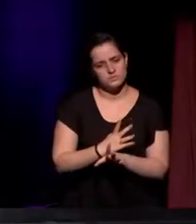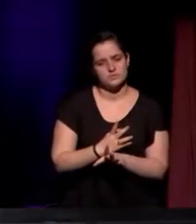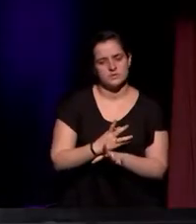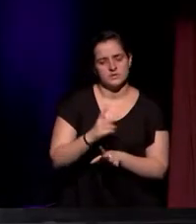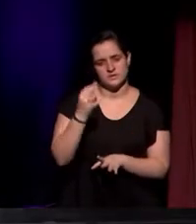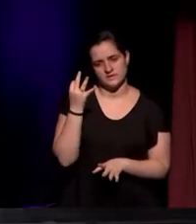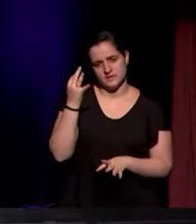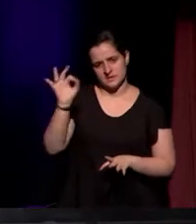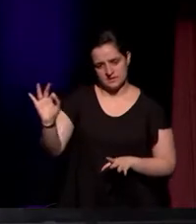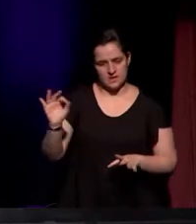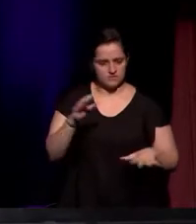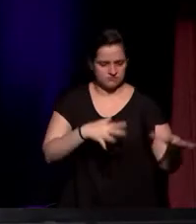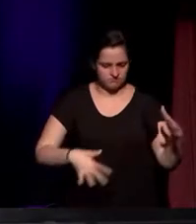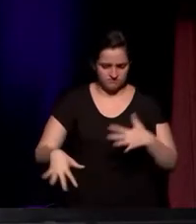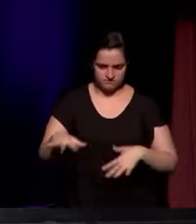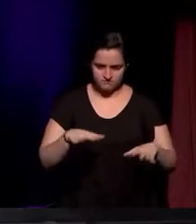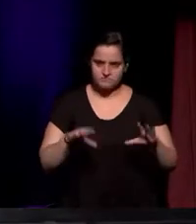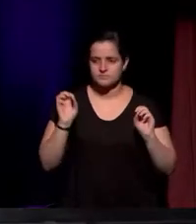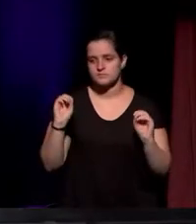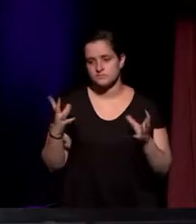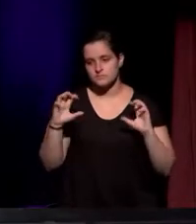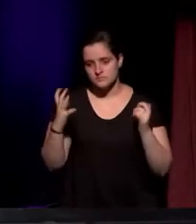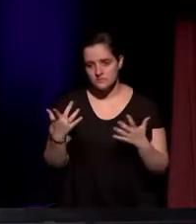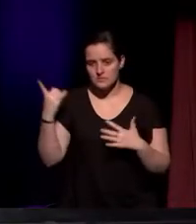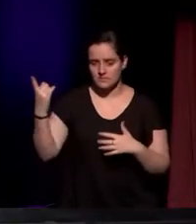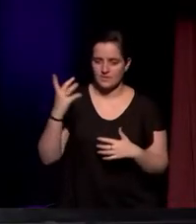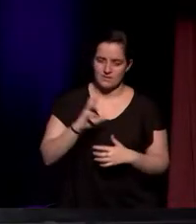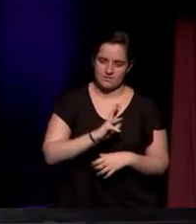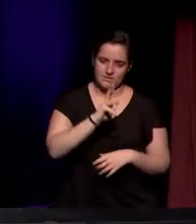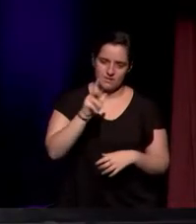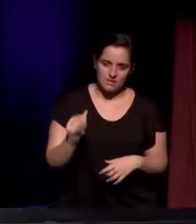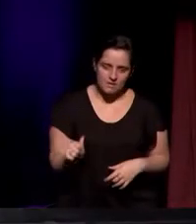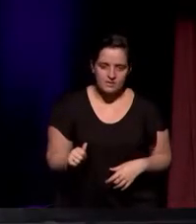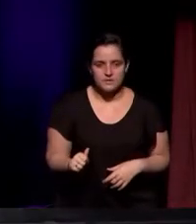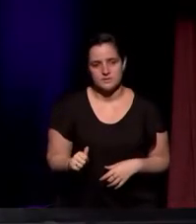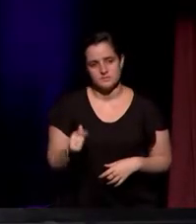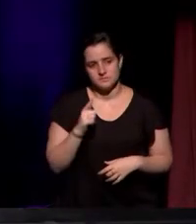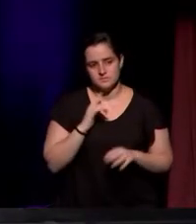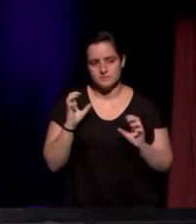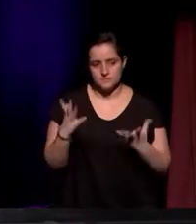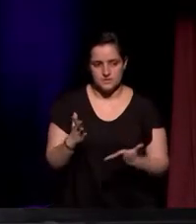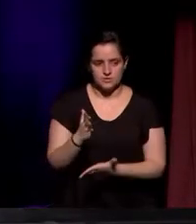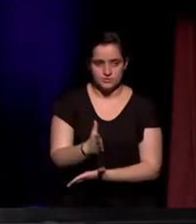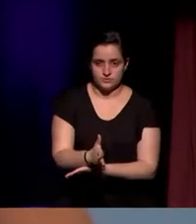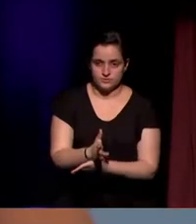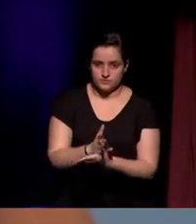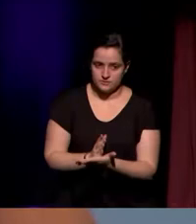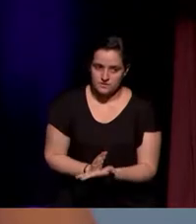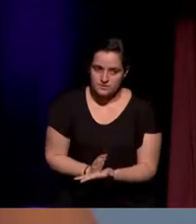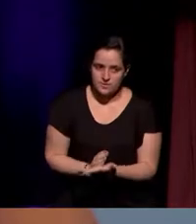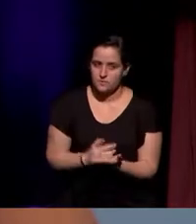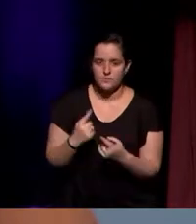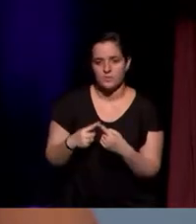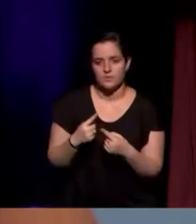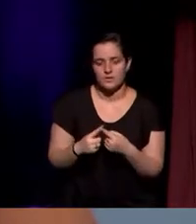and all of us… just like in Africa a division that served the interests